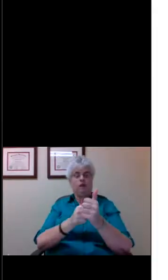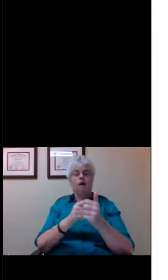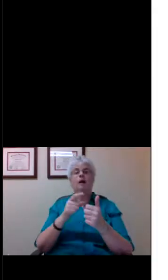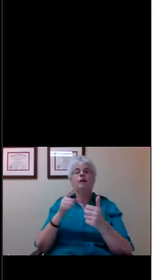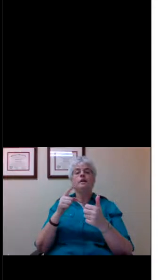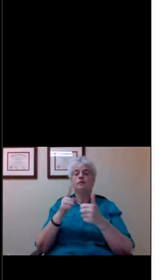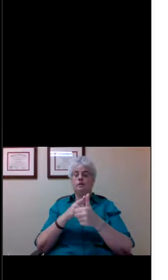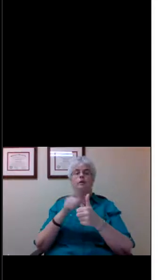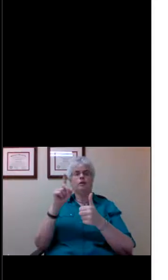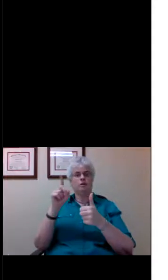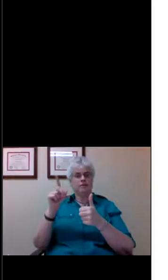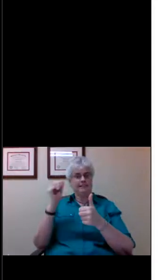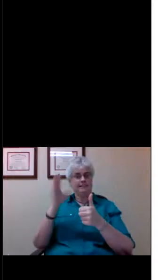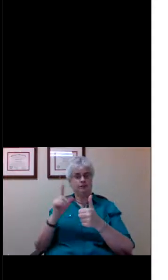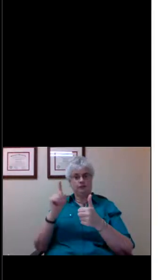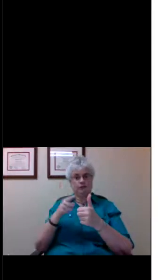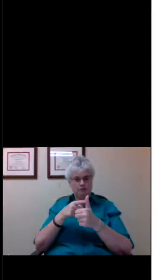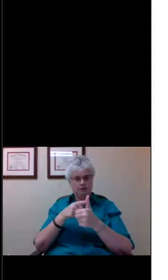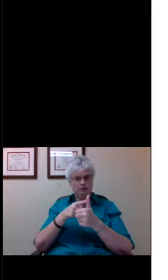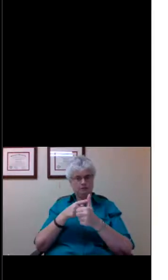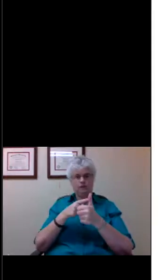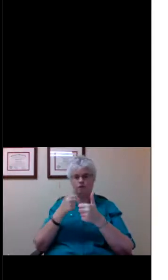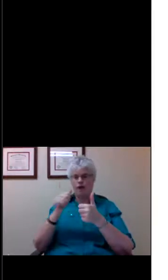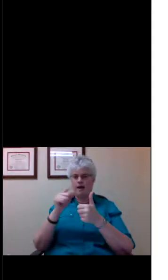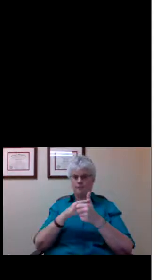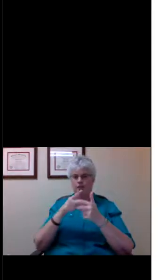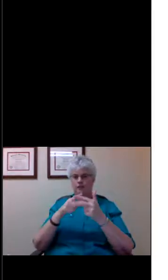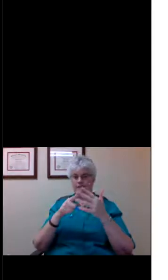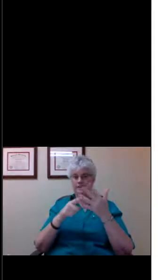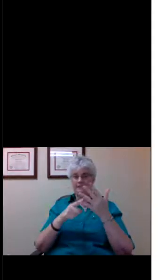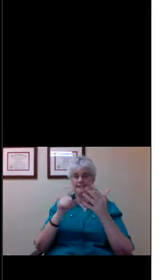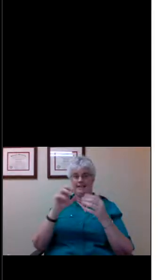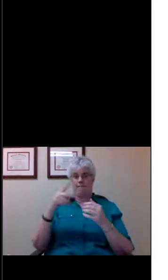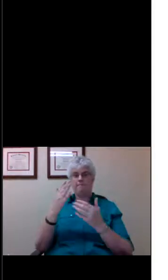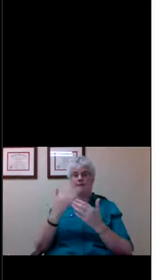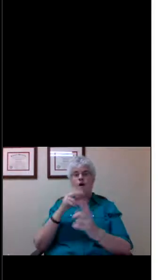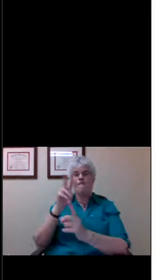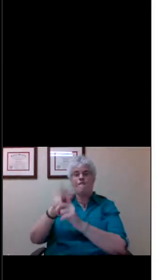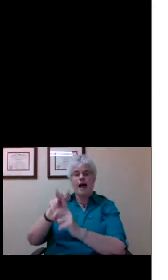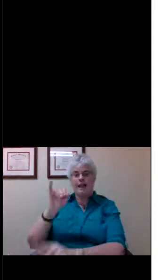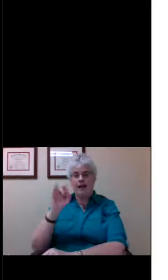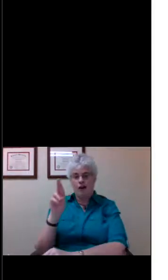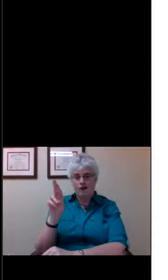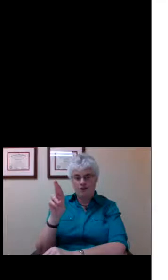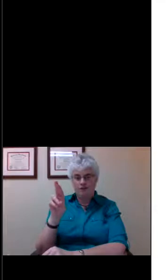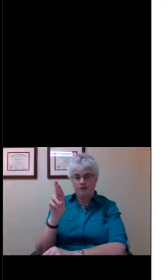teachers to follow. So there are, you know, different steps that they go